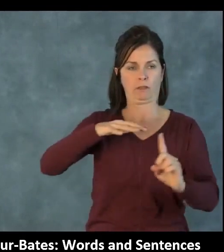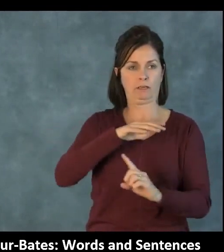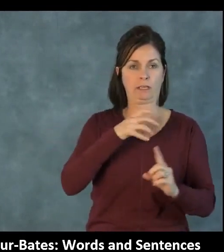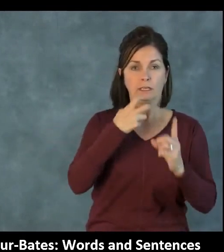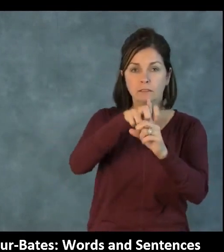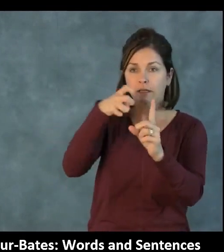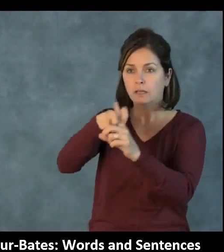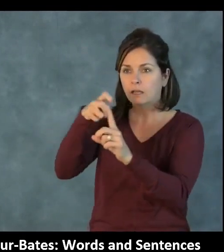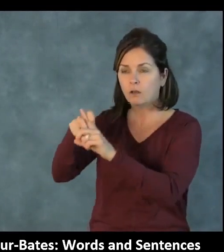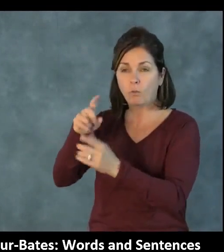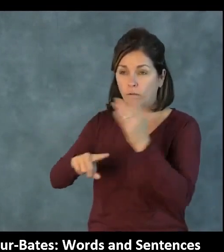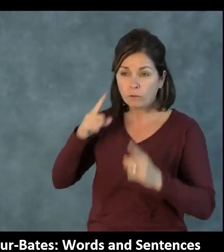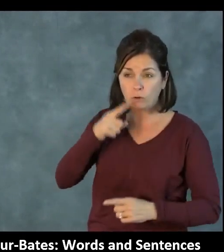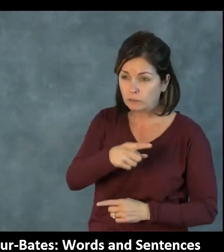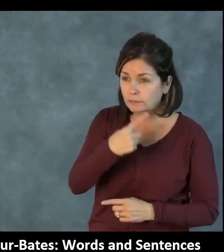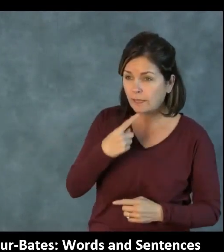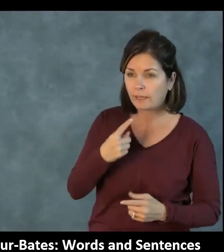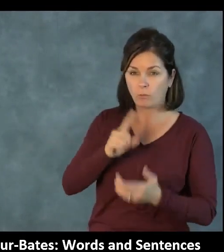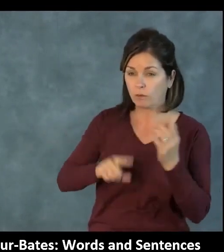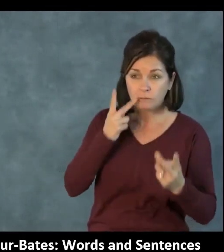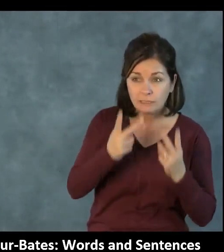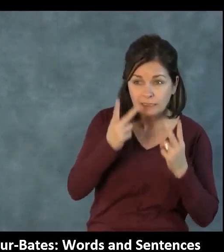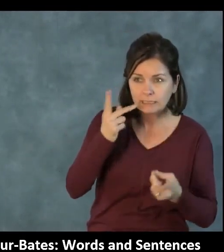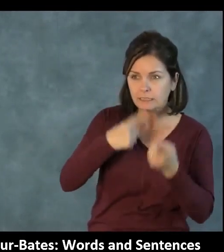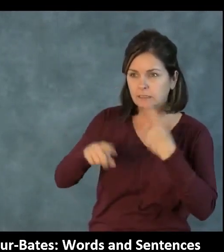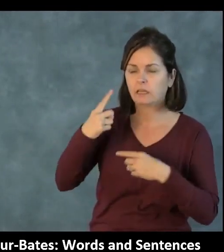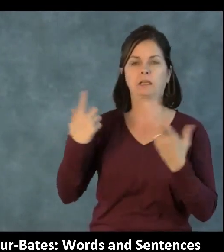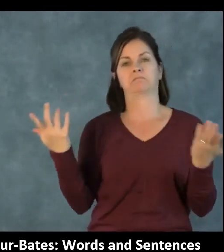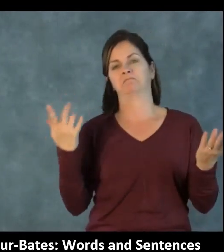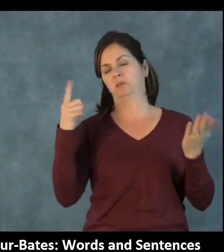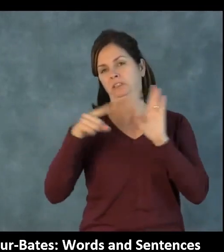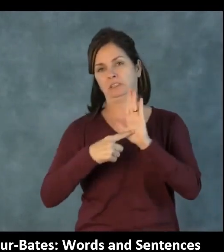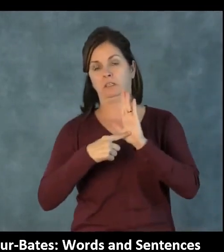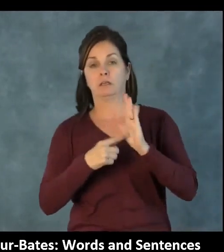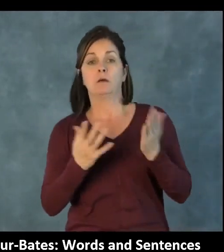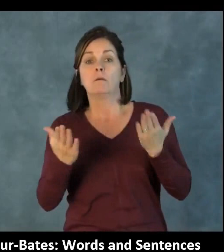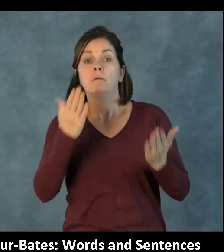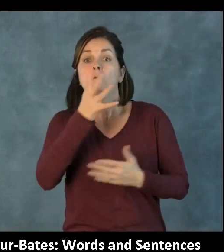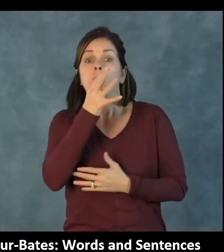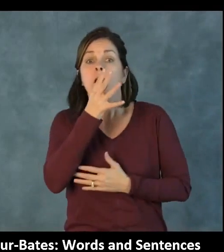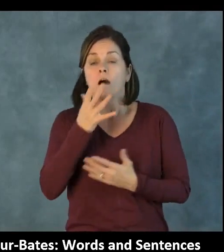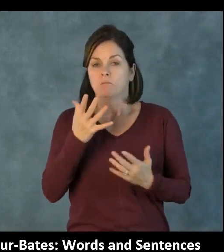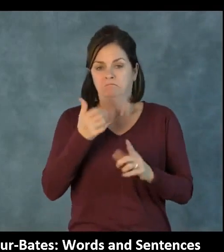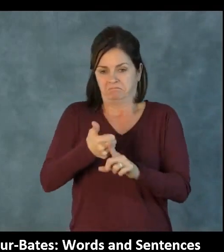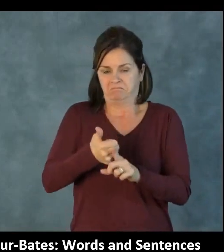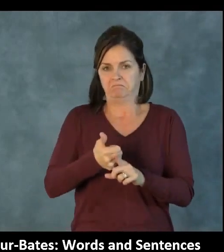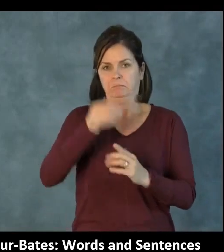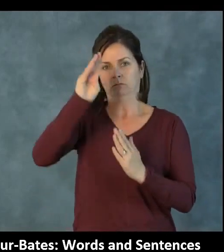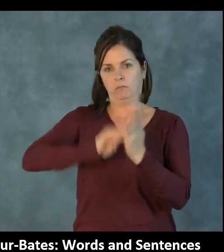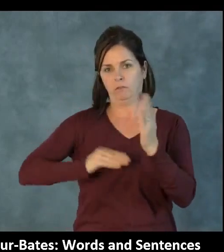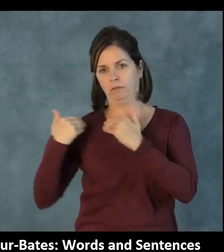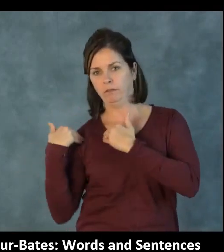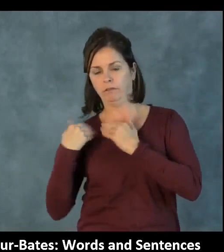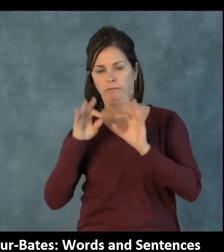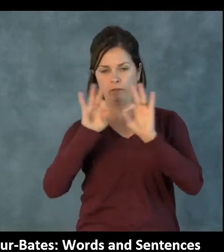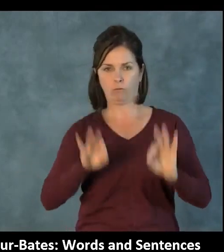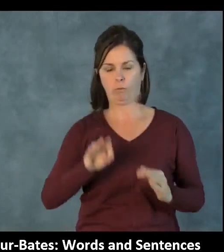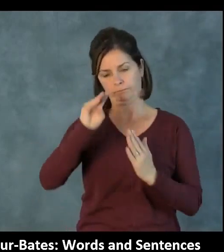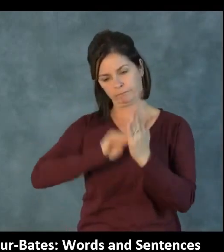that they've heard the child say or seen the child sign. For example, if a mother is completing the form,